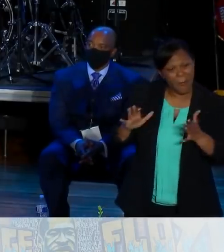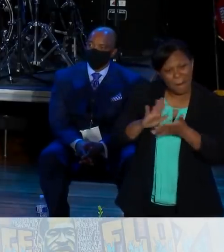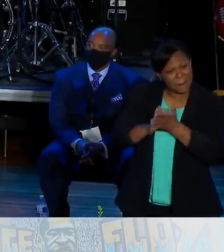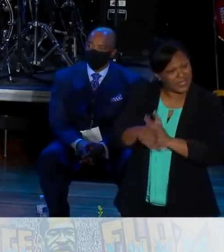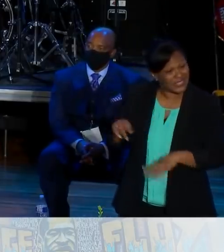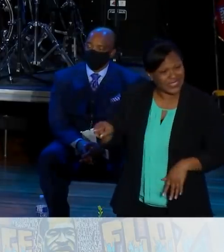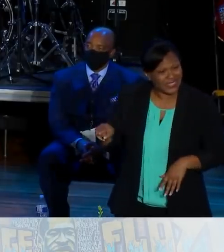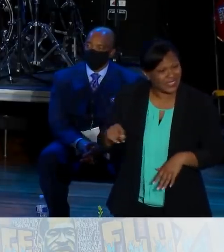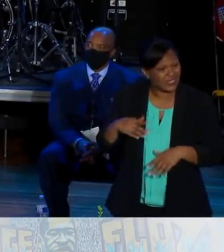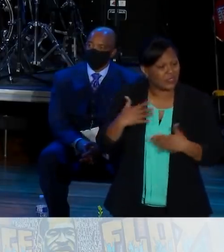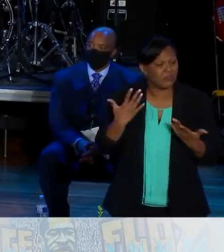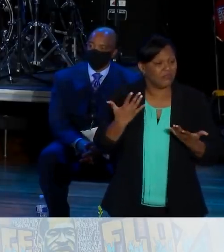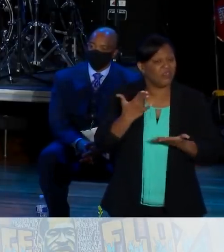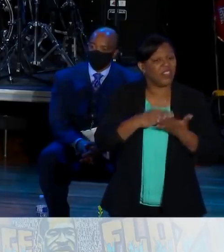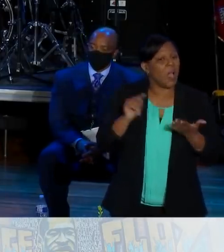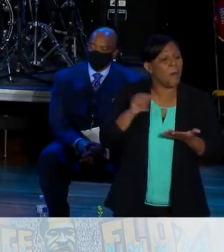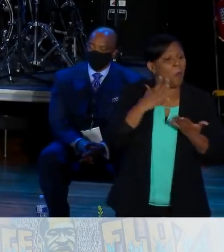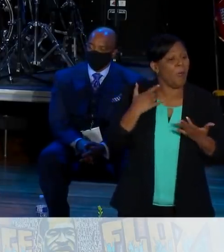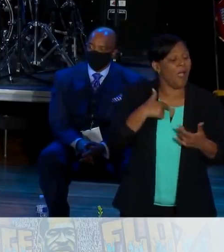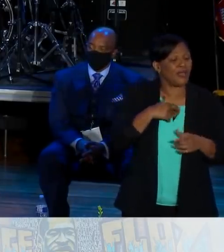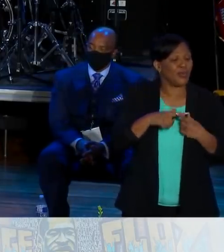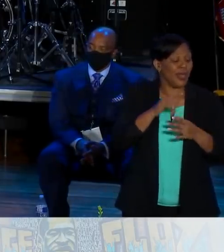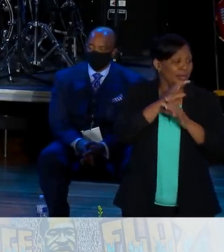SOME OF YOU ALL DON'T WANT PEACE. YOU JUST WANT QUIET.